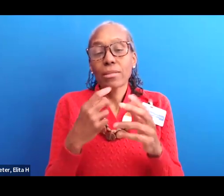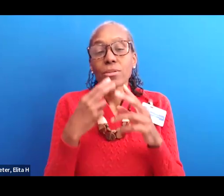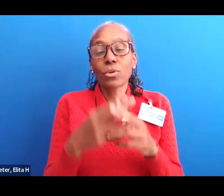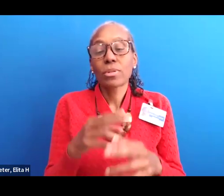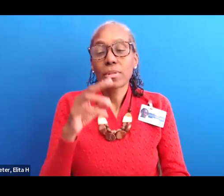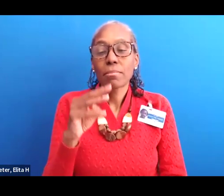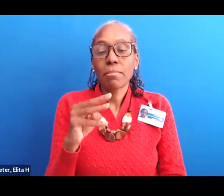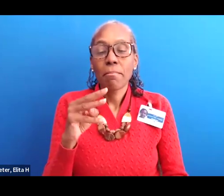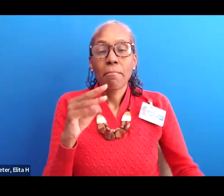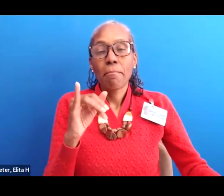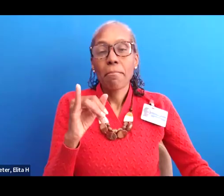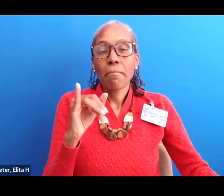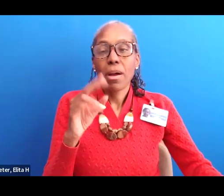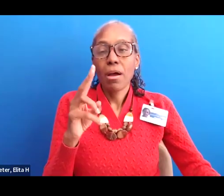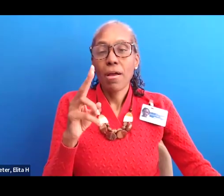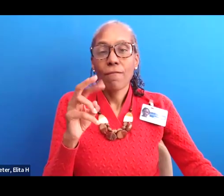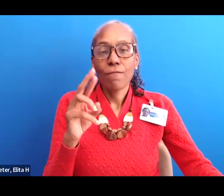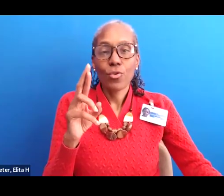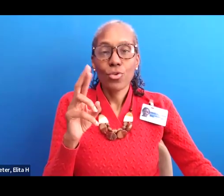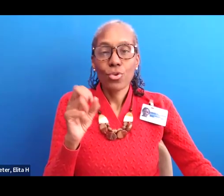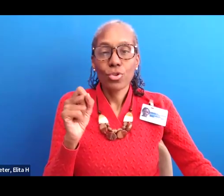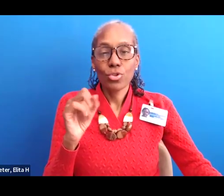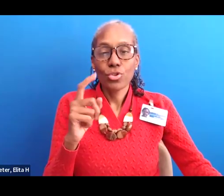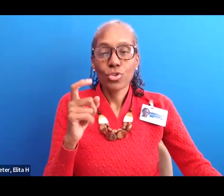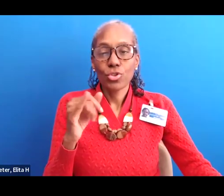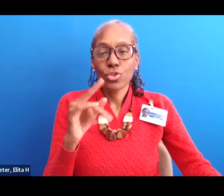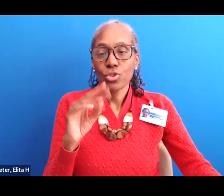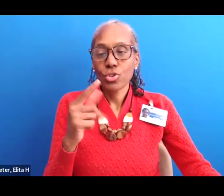and you'll see it advertised on TV, and it's for symptoms of overactive